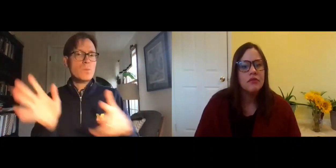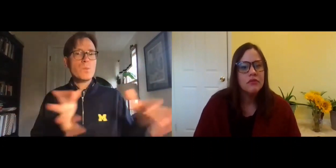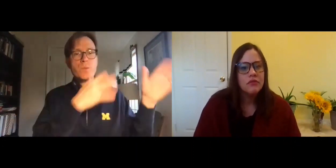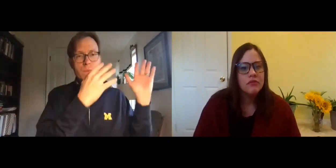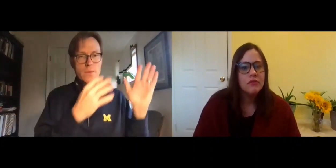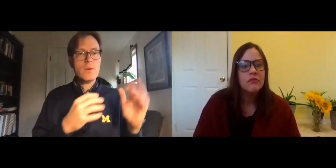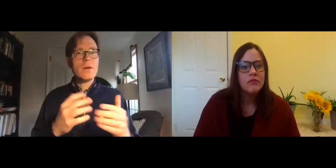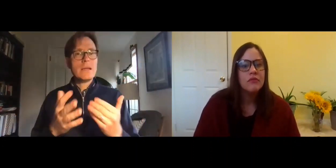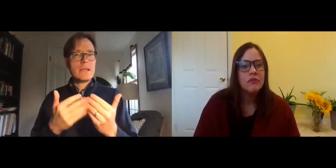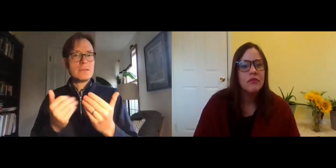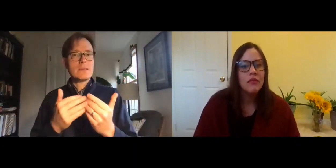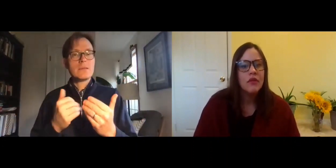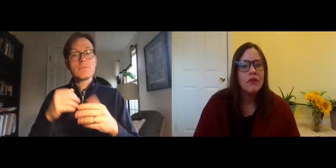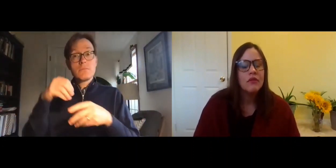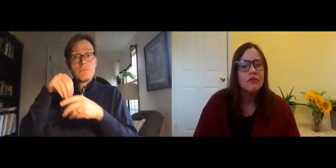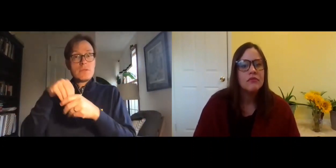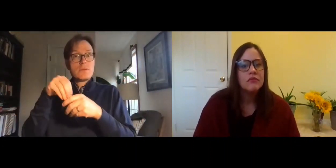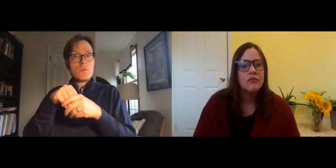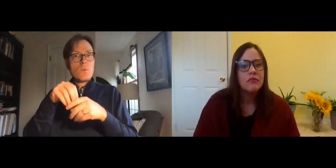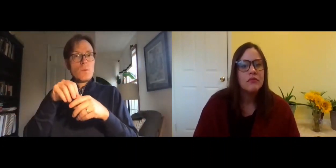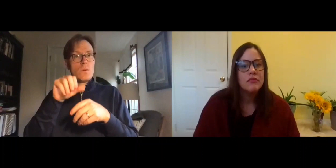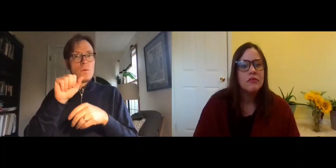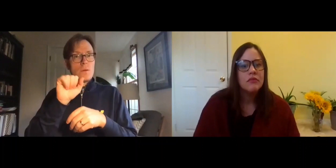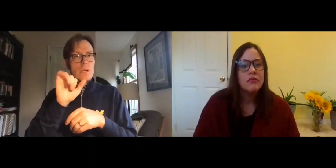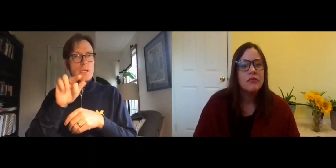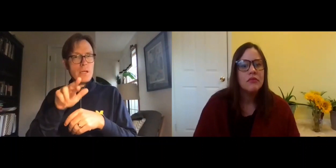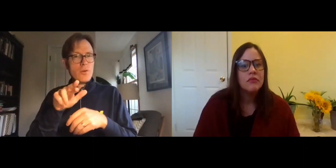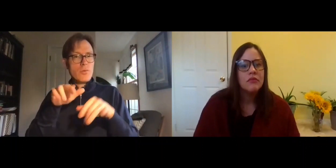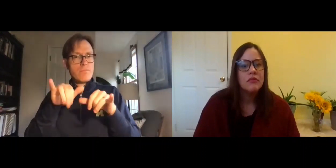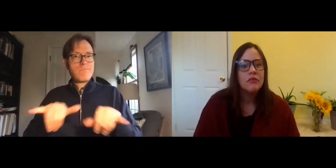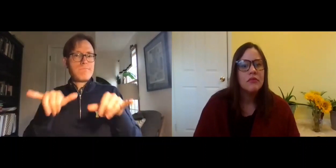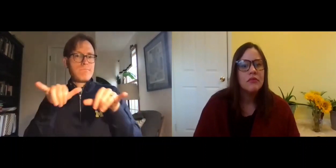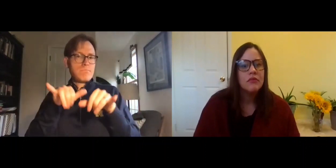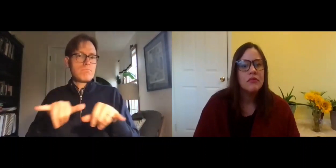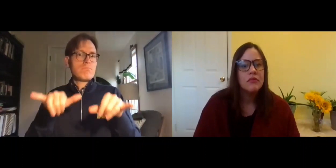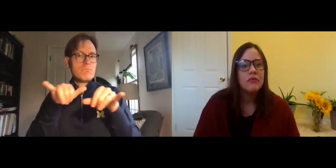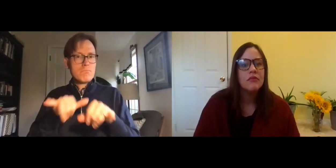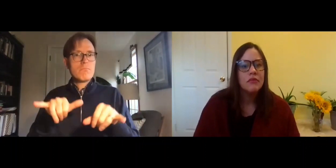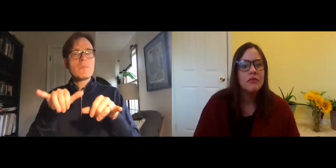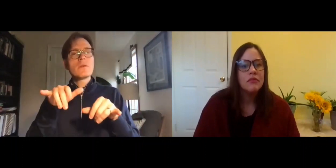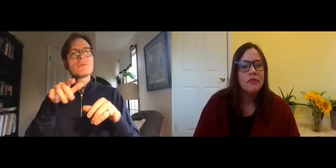The virus sort of blows away with the wind easier than it would indoors.